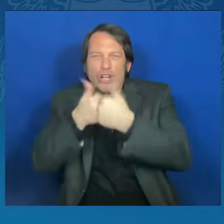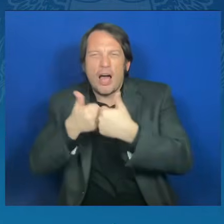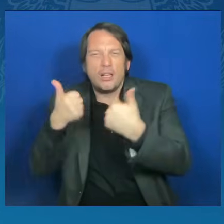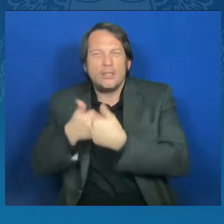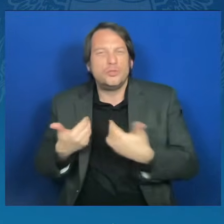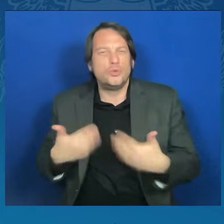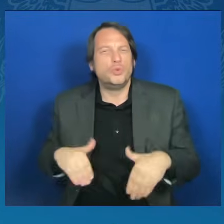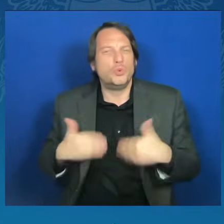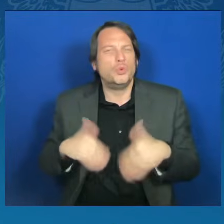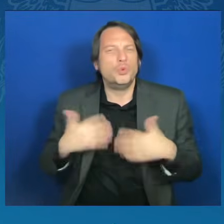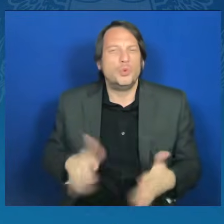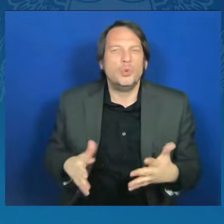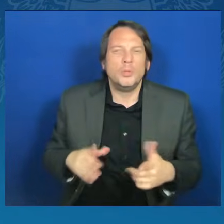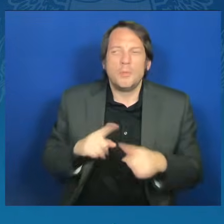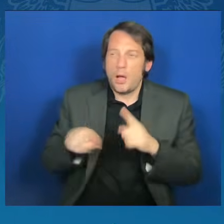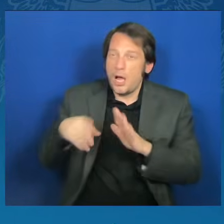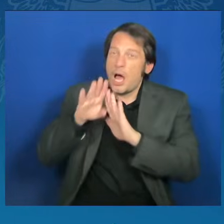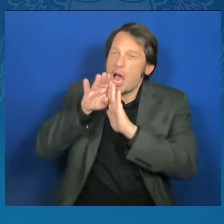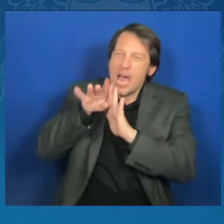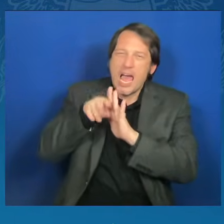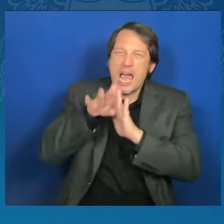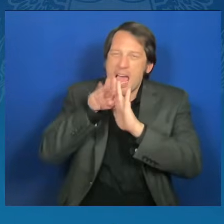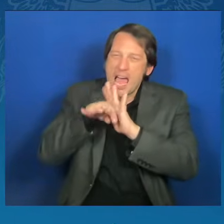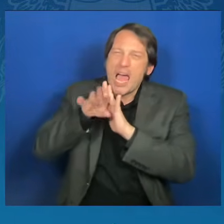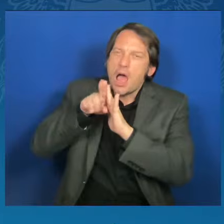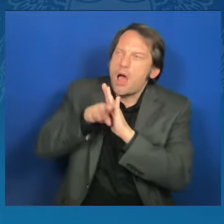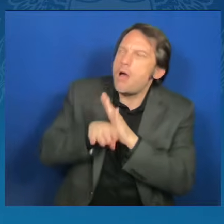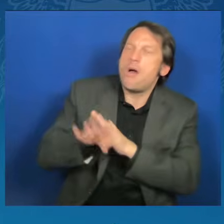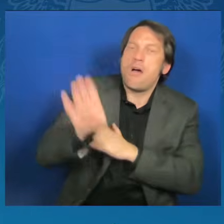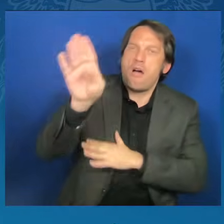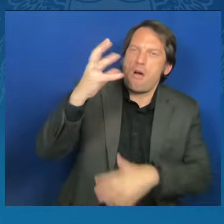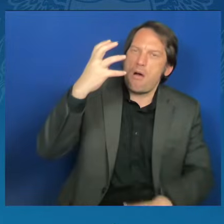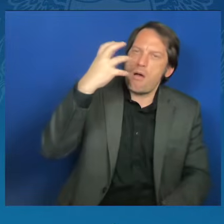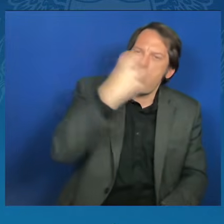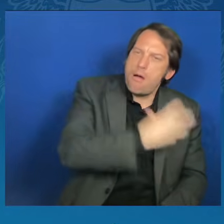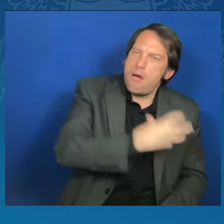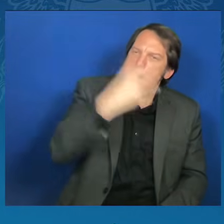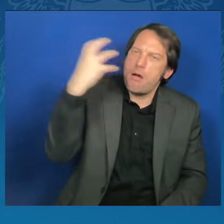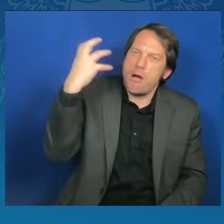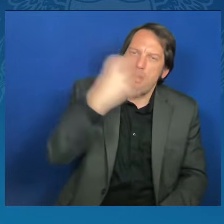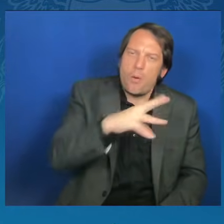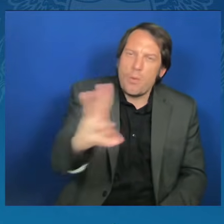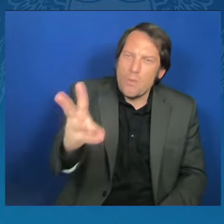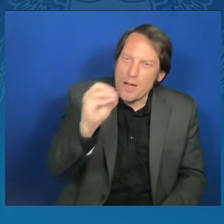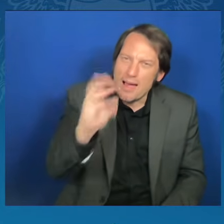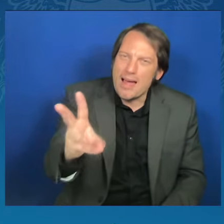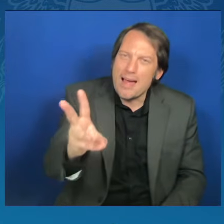And as the governor has said, over the past three years, the President and I have been very intentional about the work